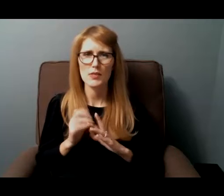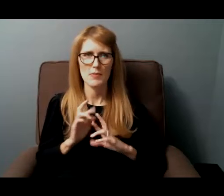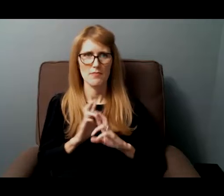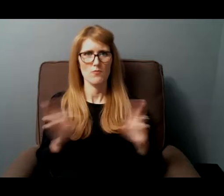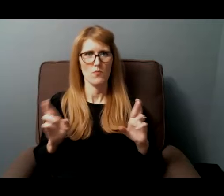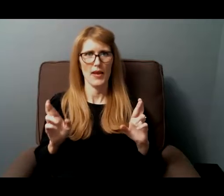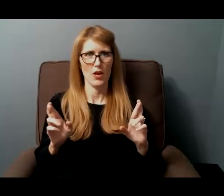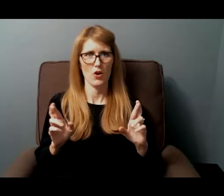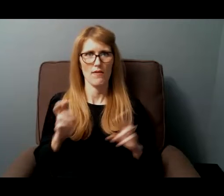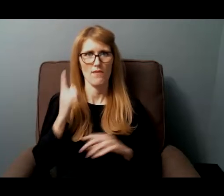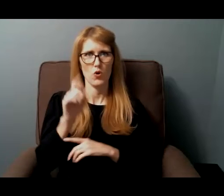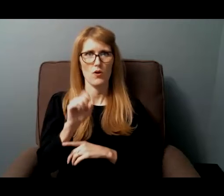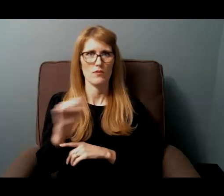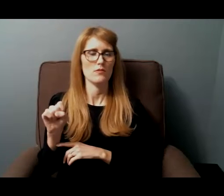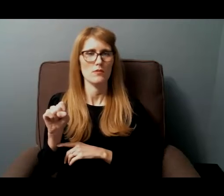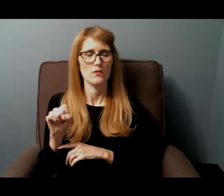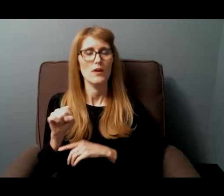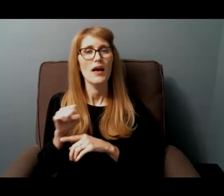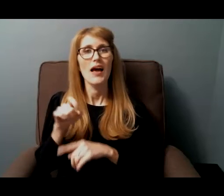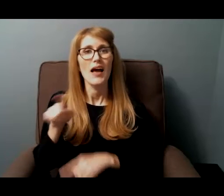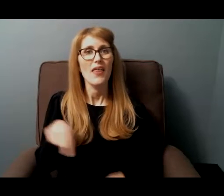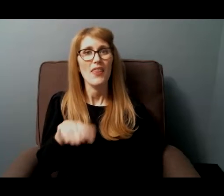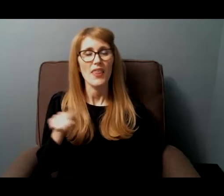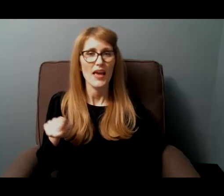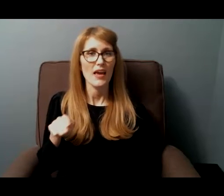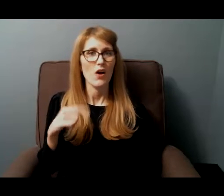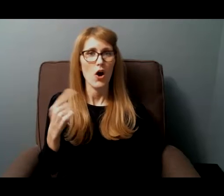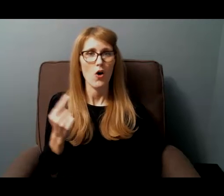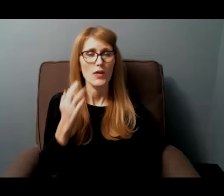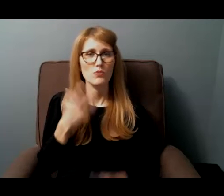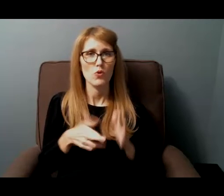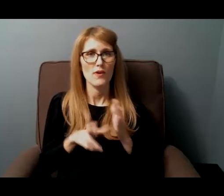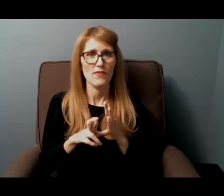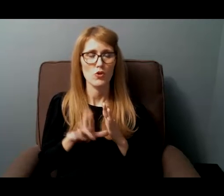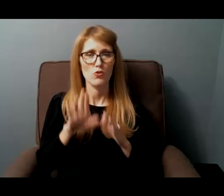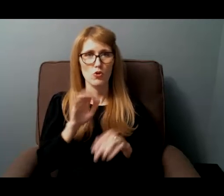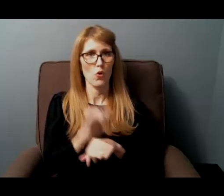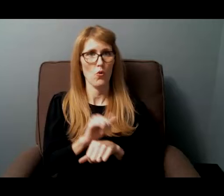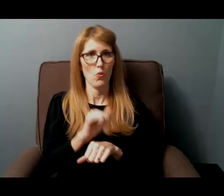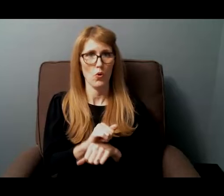And because they are always reviewing a period of work done in the past, it's really ideal if